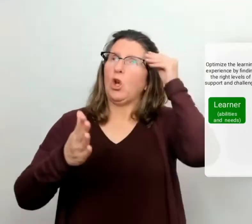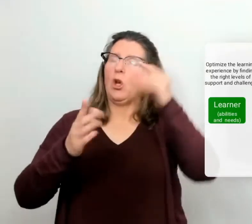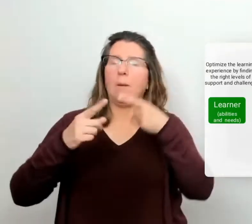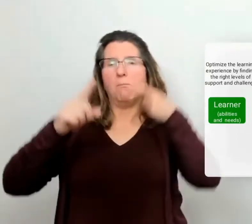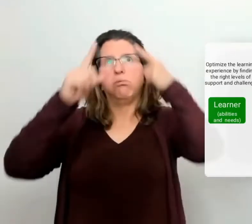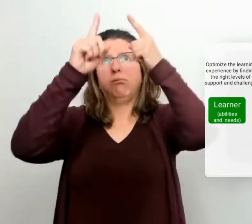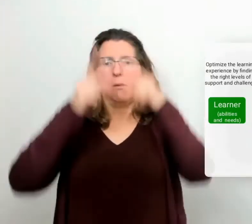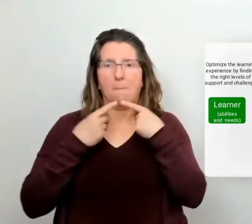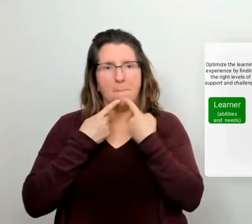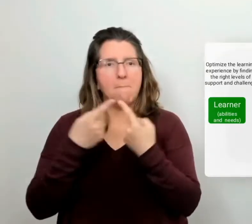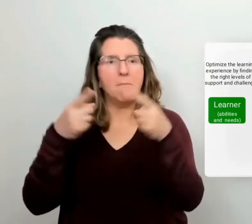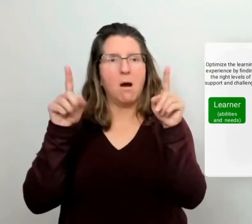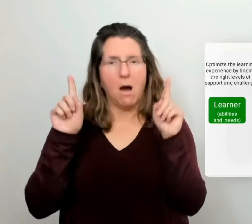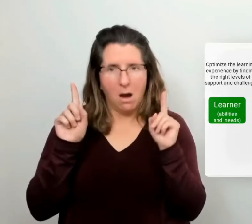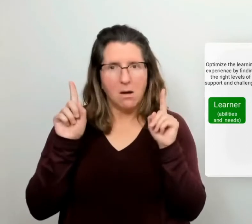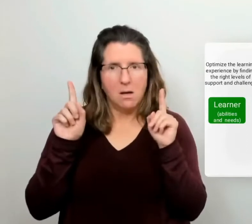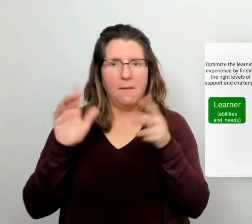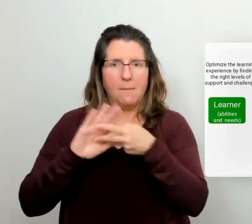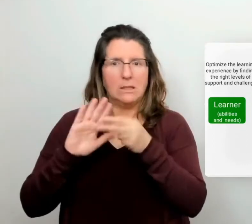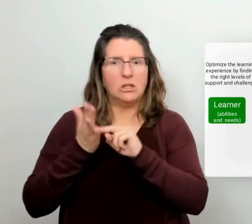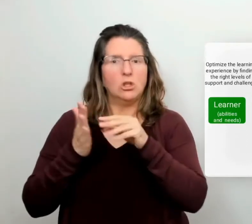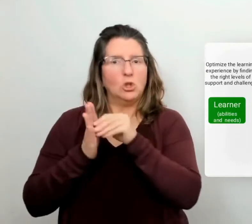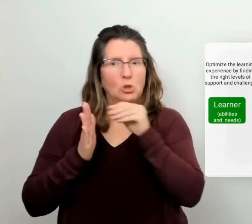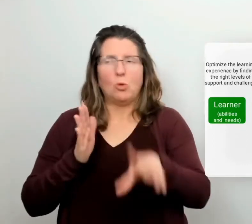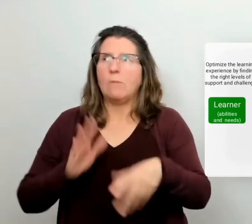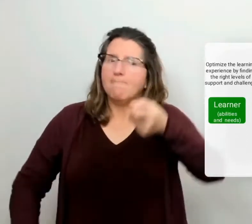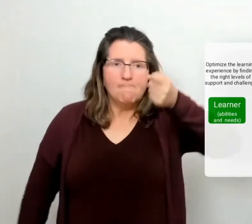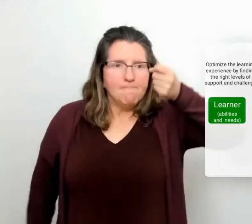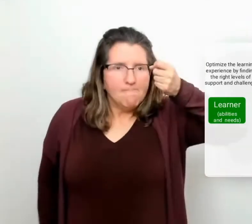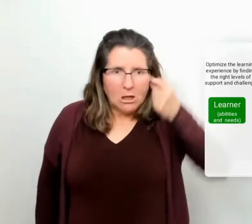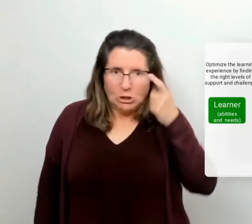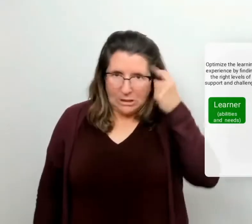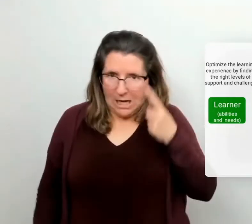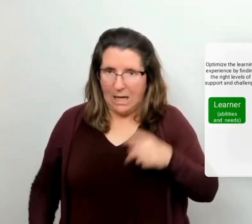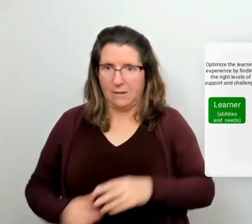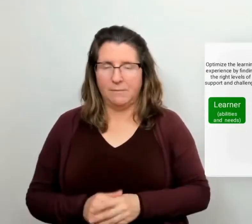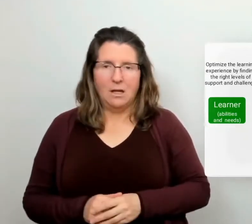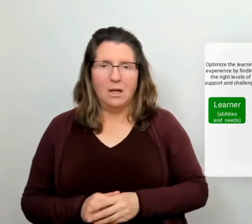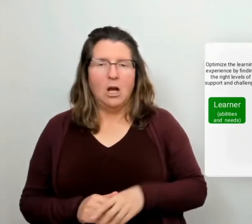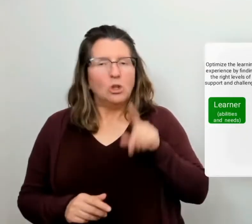Once the barriers are managed, then they are on their way to achieving the learning outcome.